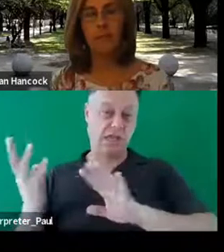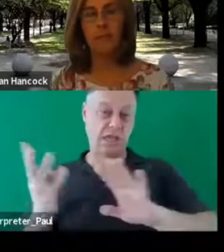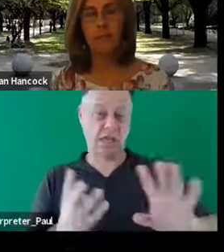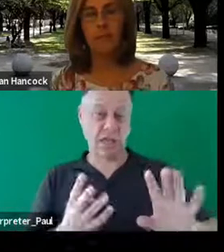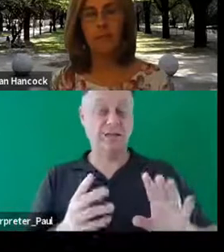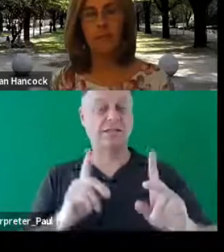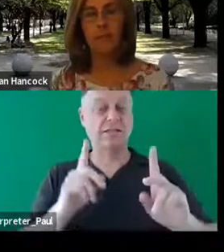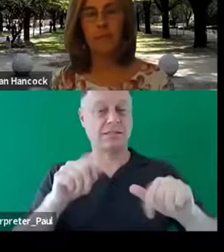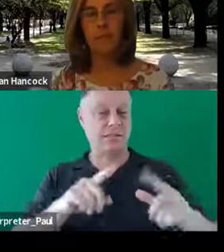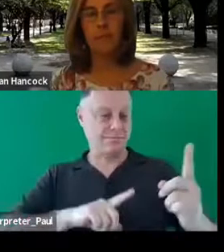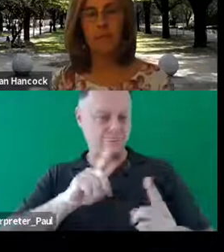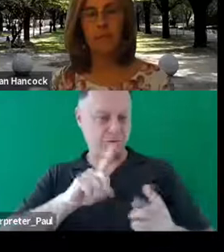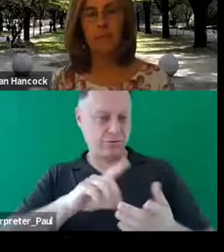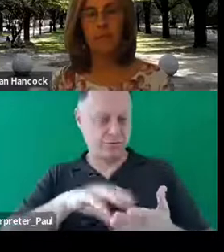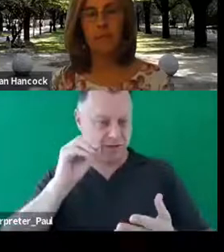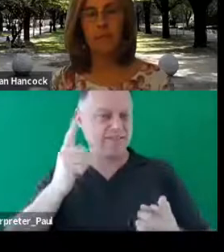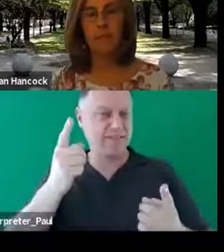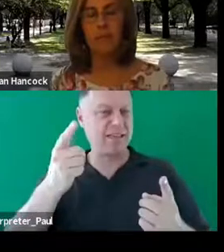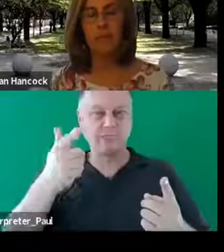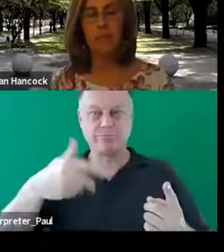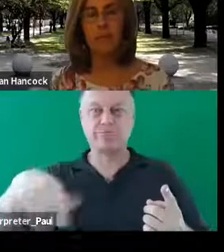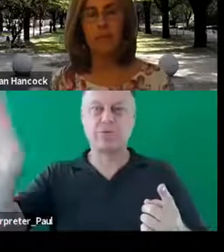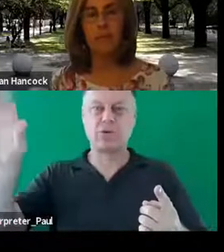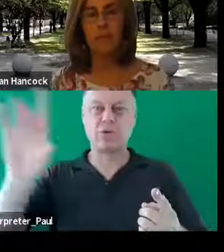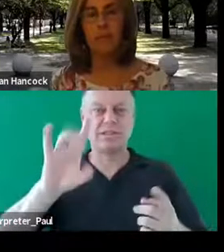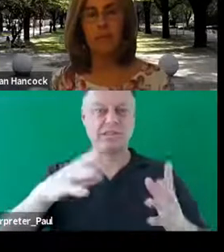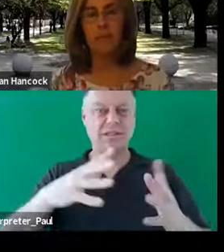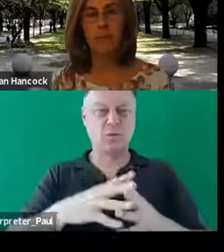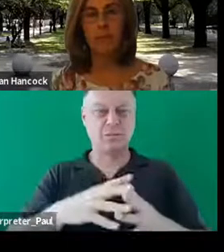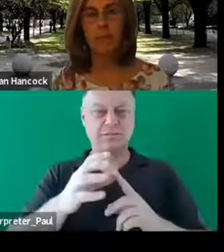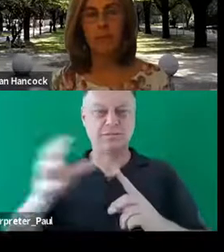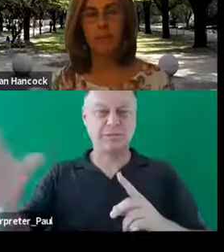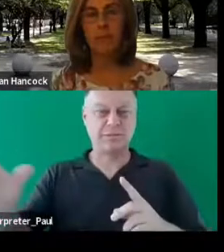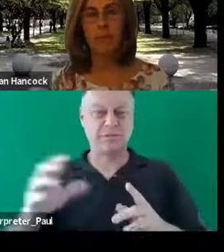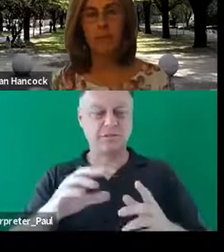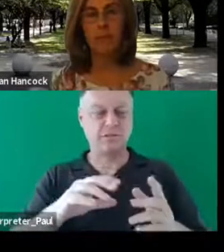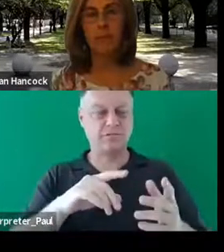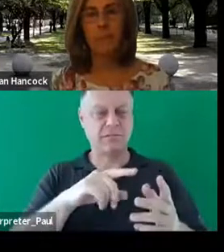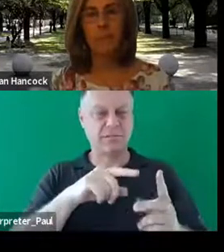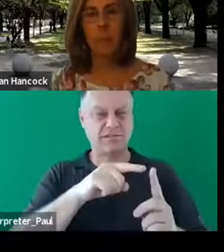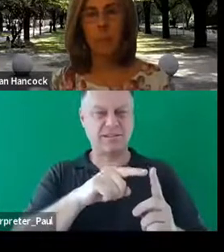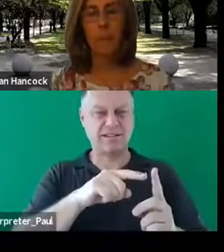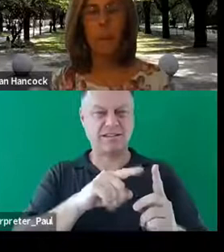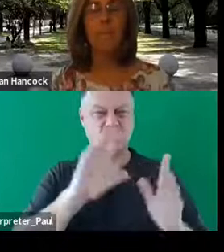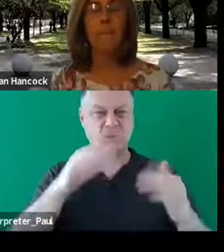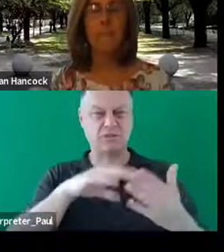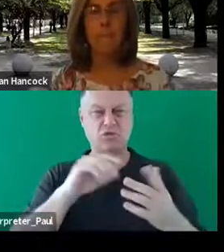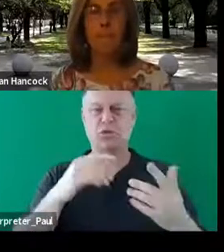their mentees and then went off on a 10-week placement. So we’ve had a bit of trial and error,